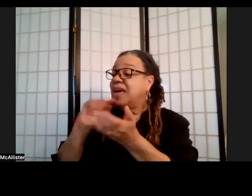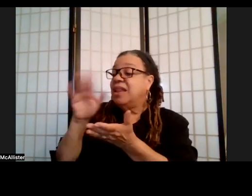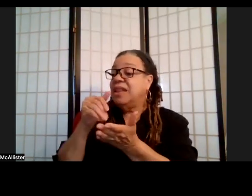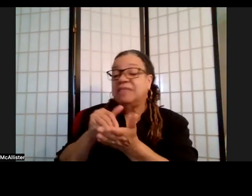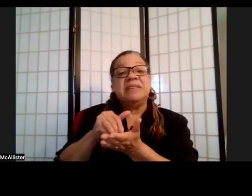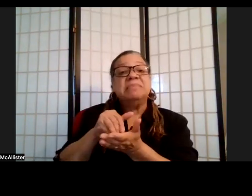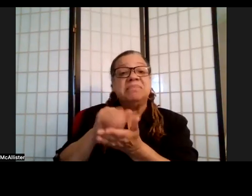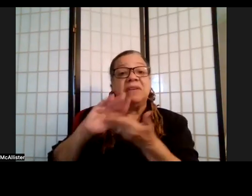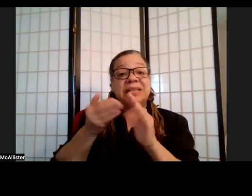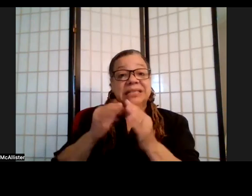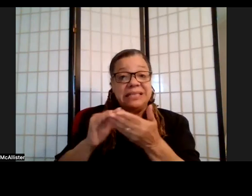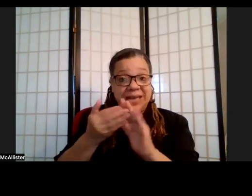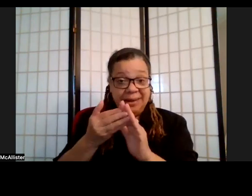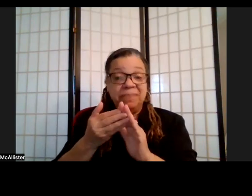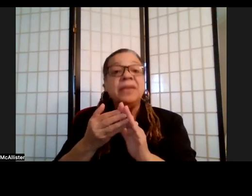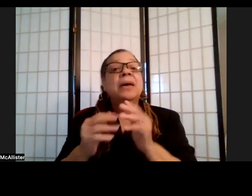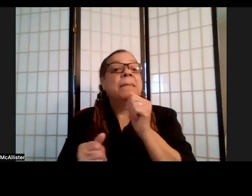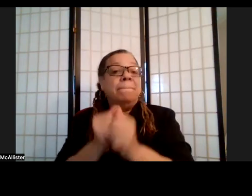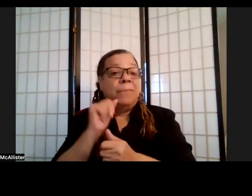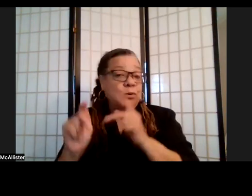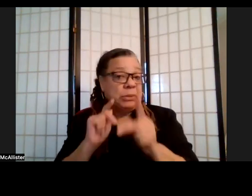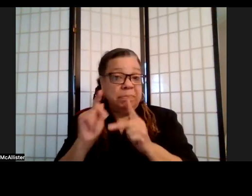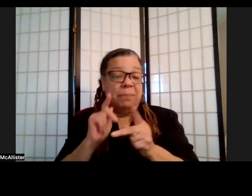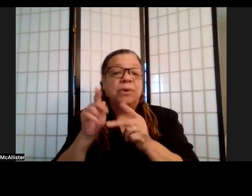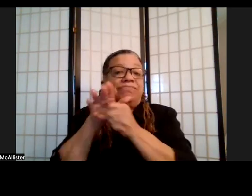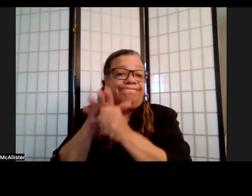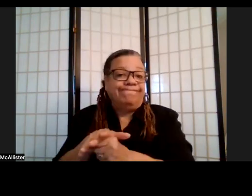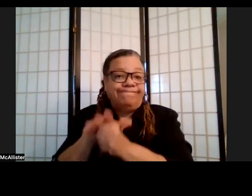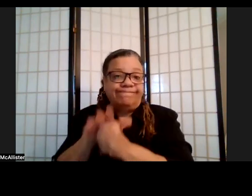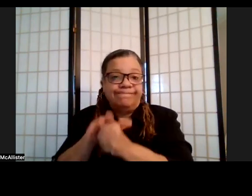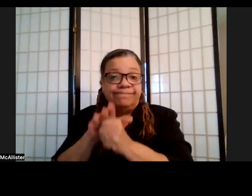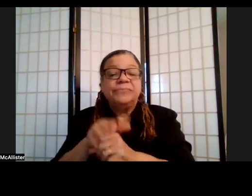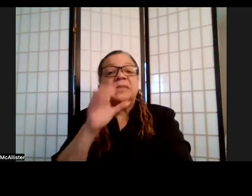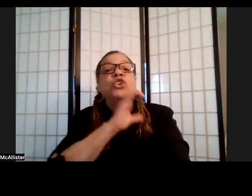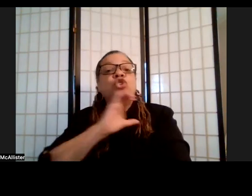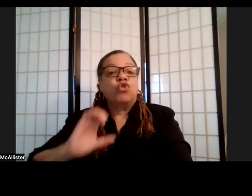its commercial hubs, the residents are part of Pakistan's marginalized Christian population, and often targeted, persecuted,